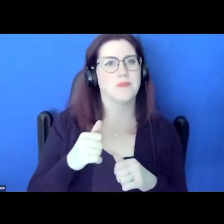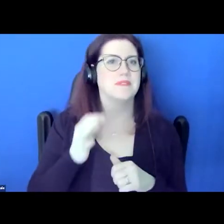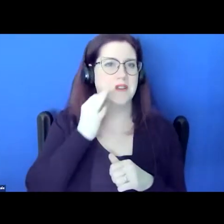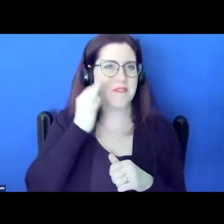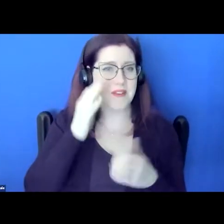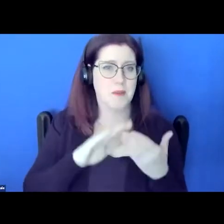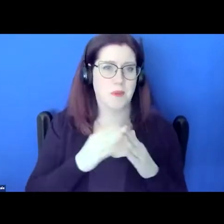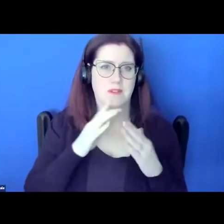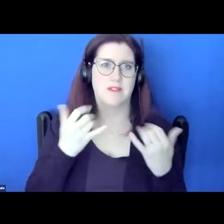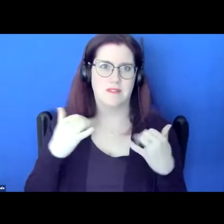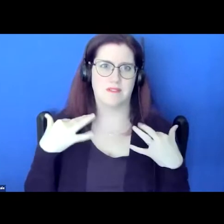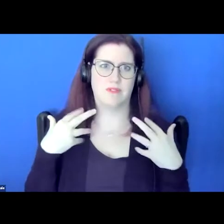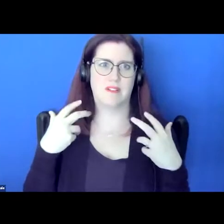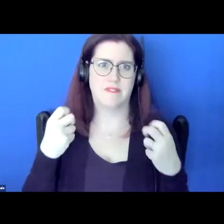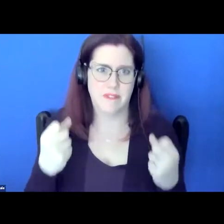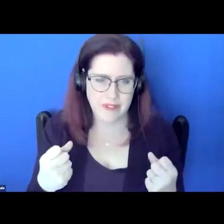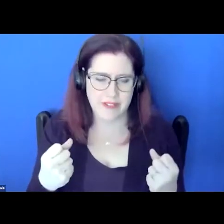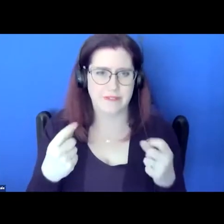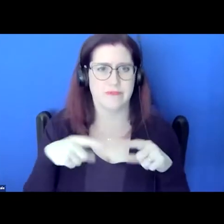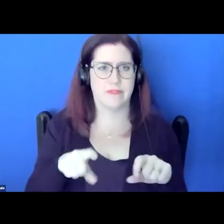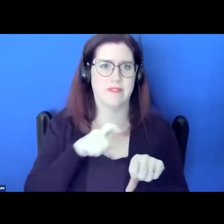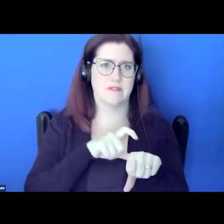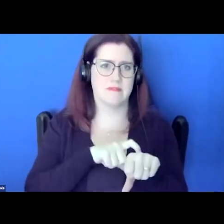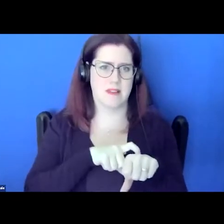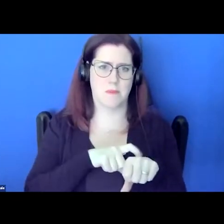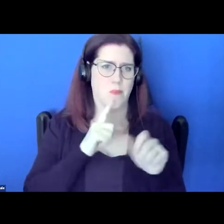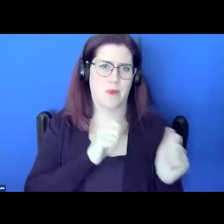during this time, as I think we all are in different ways.